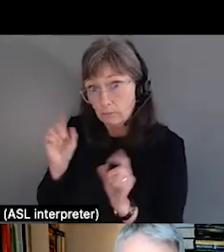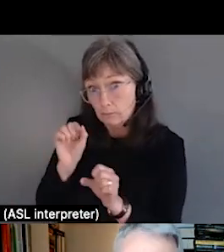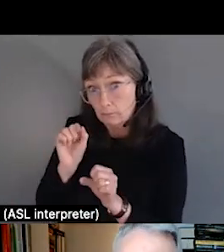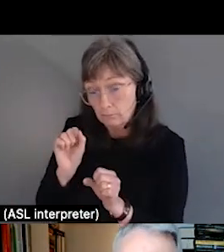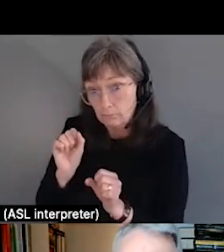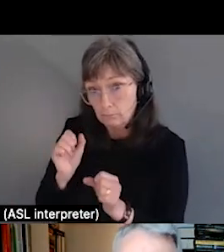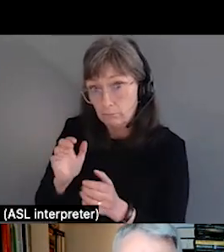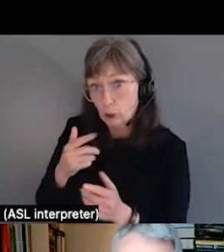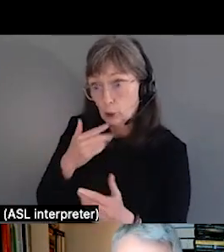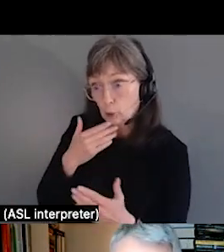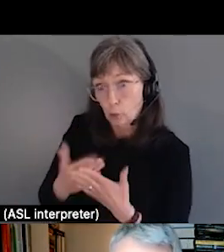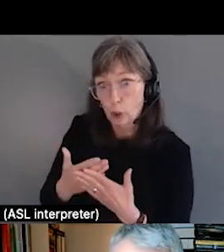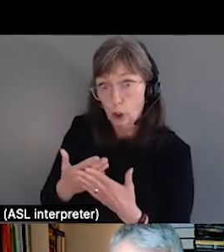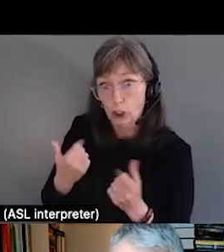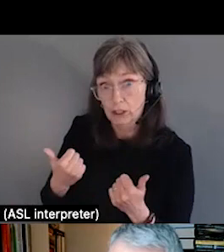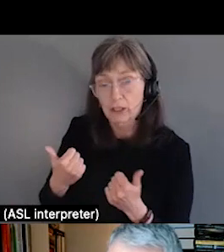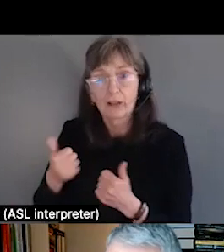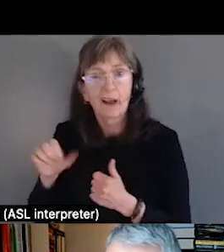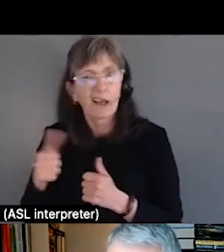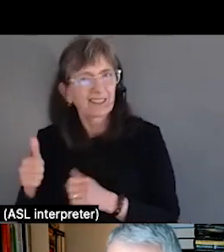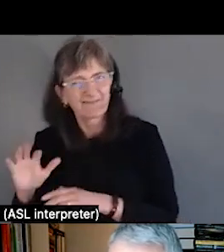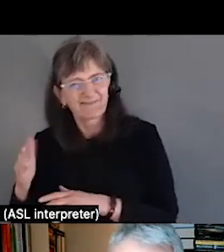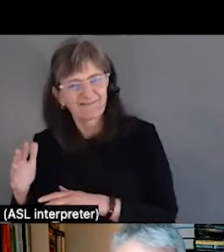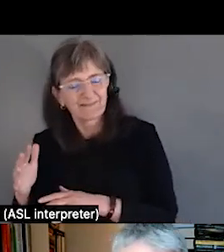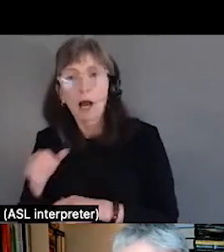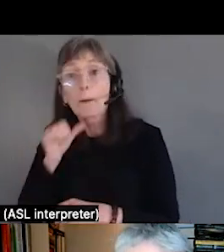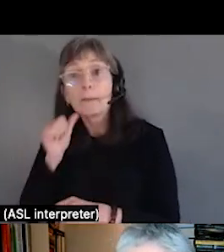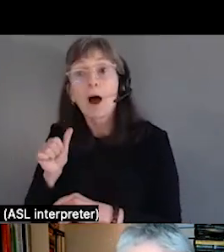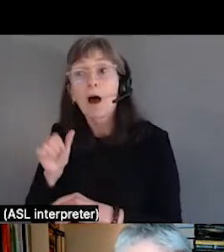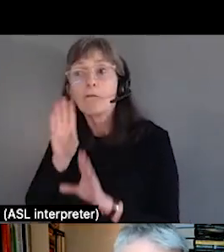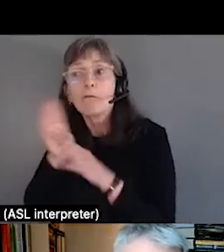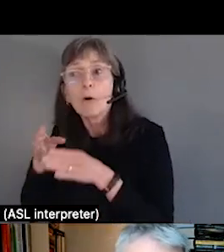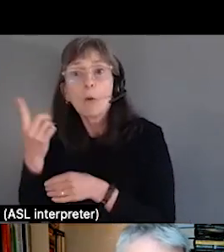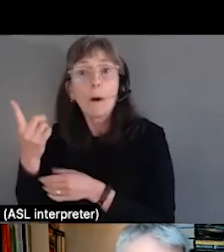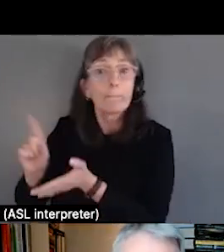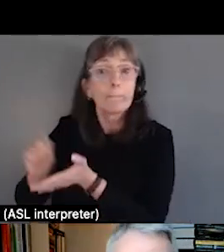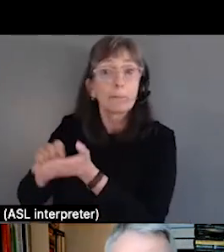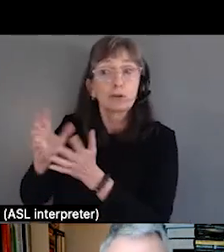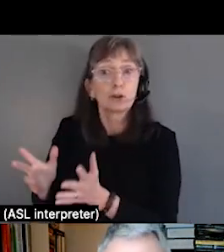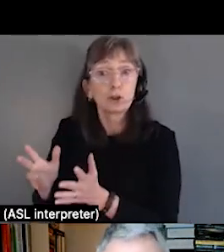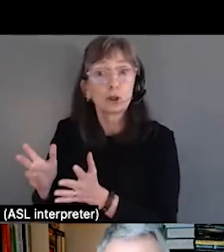any particular publisher. It could apply to any publisher, big or small actually, but I've just